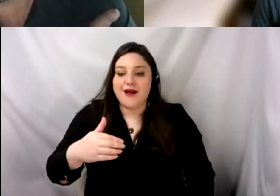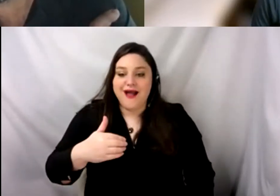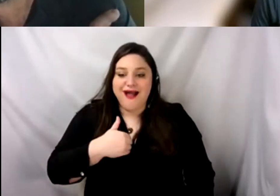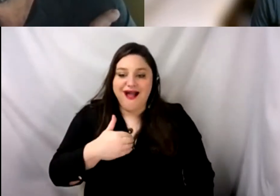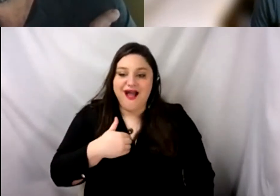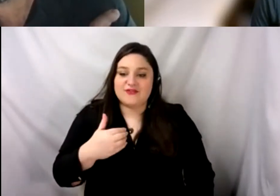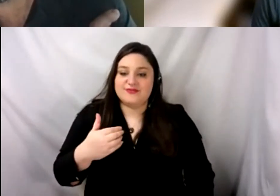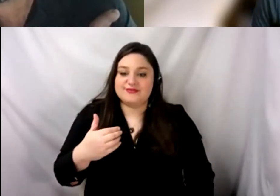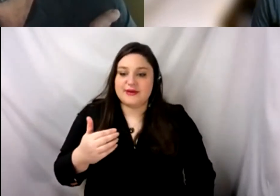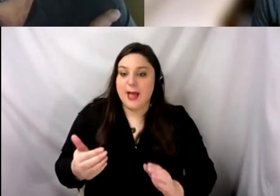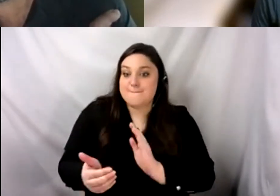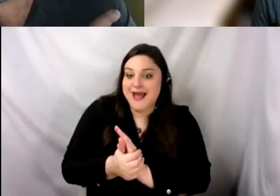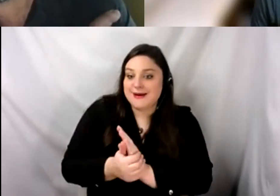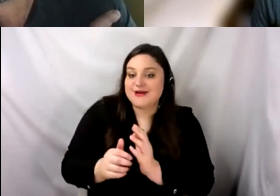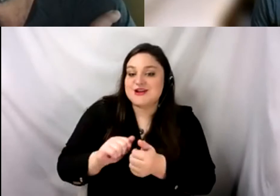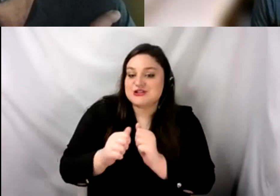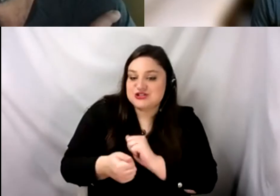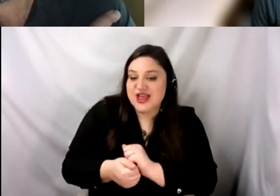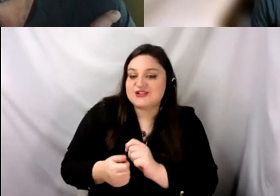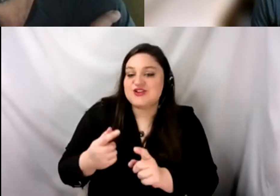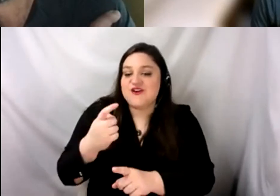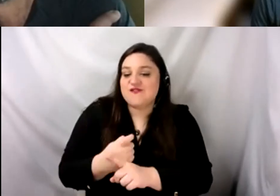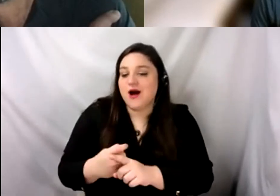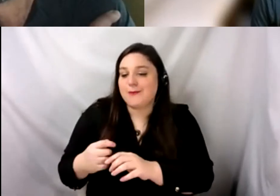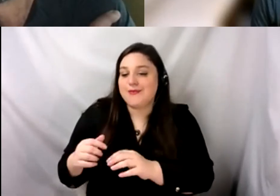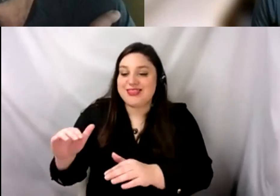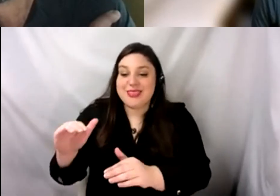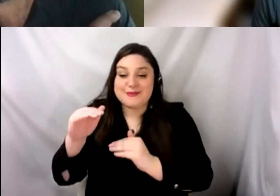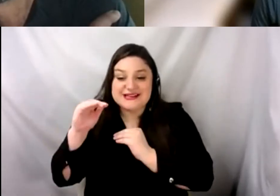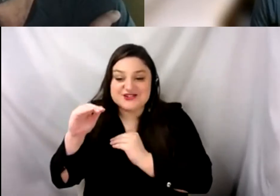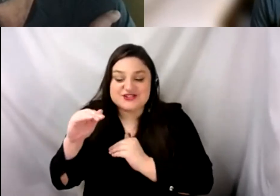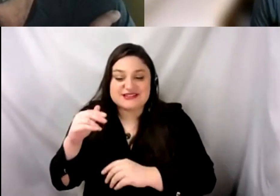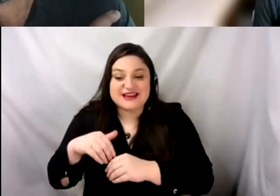communities be supported? So if someone